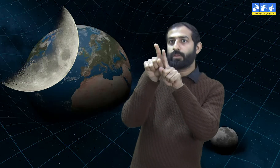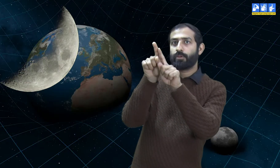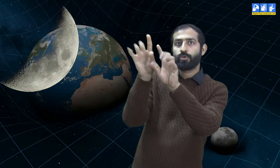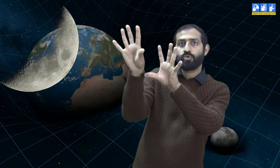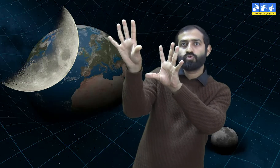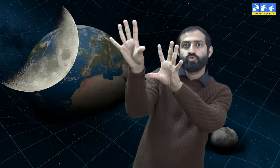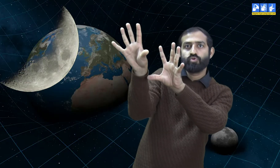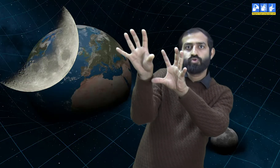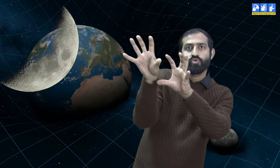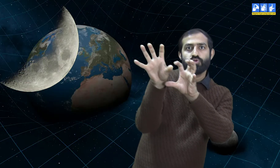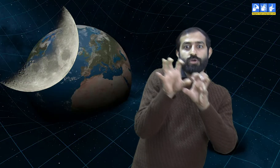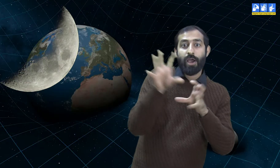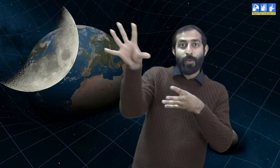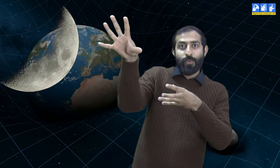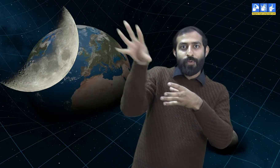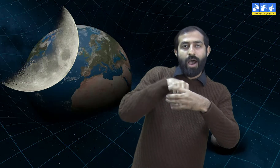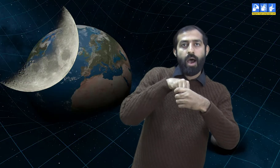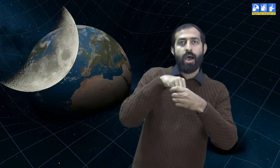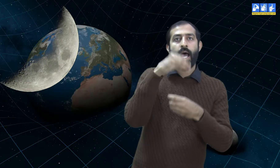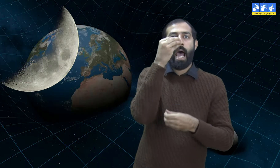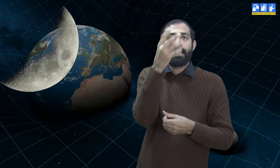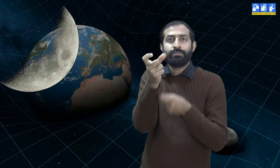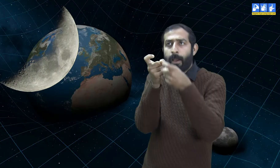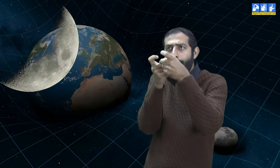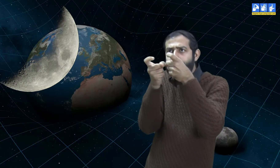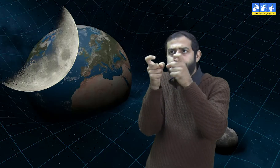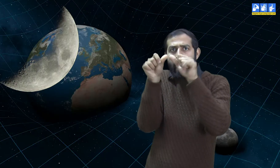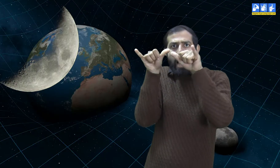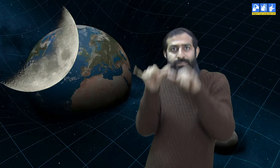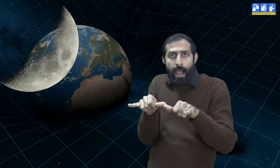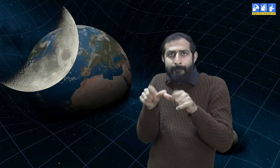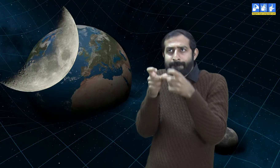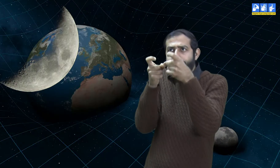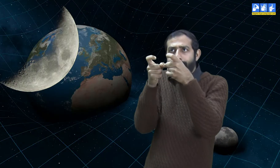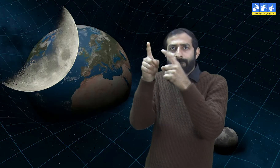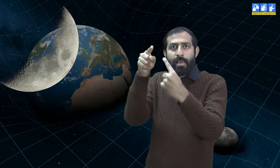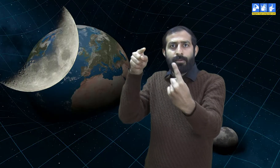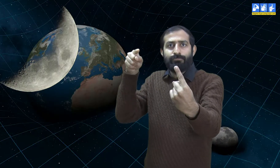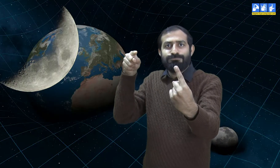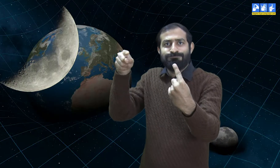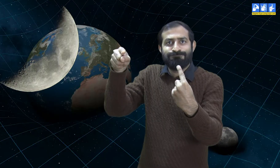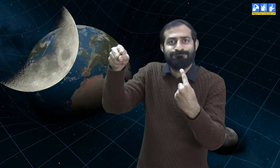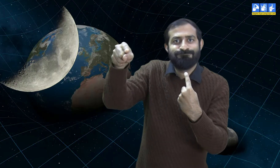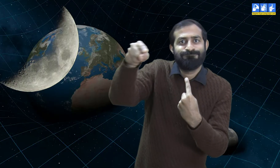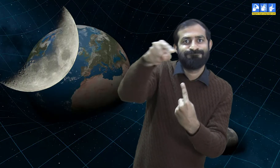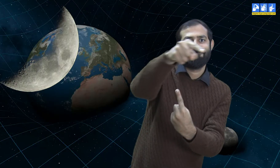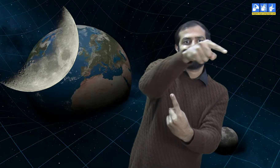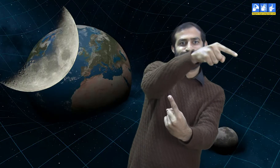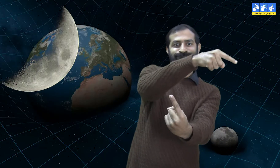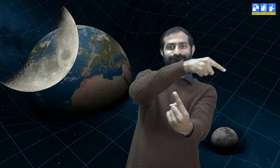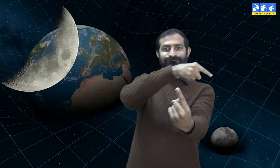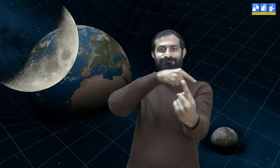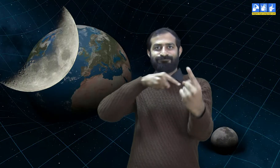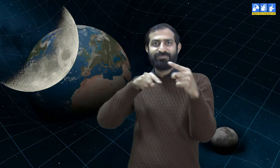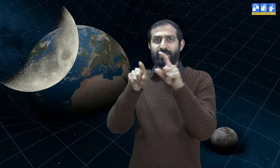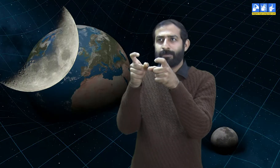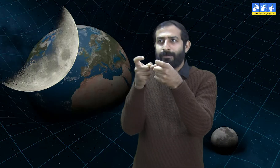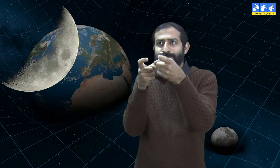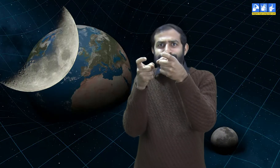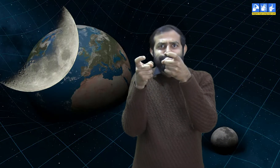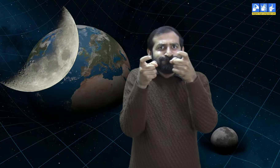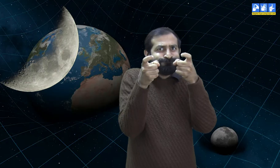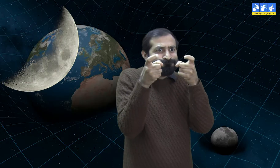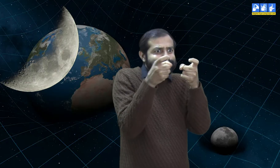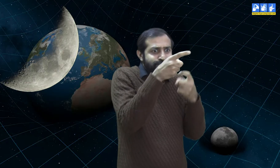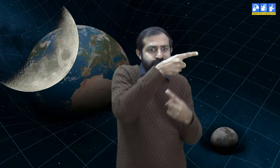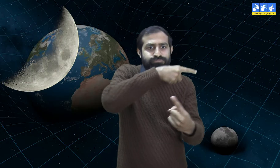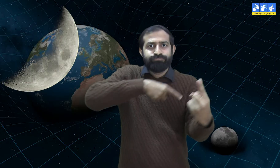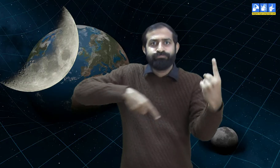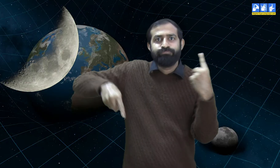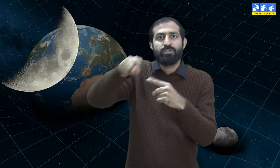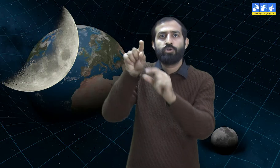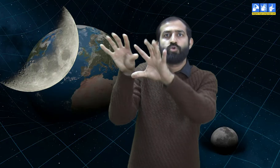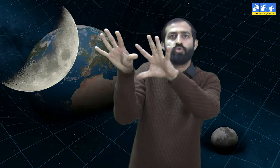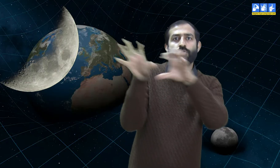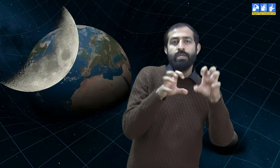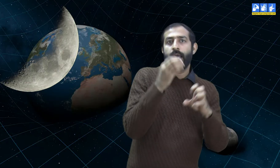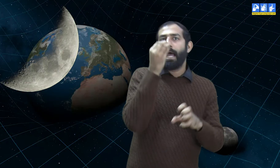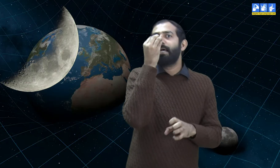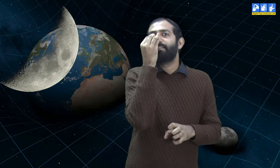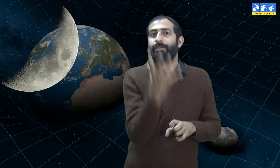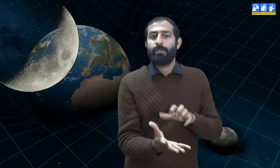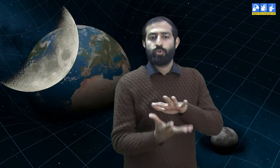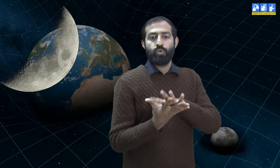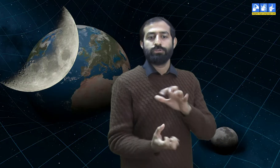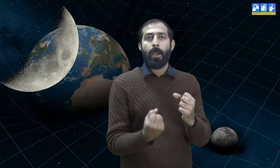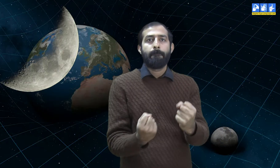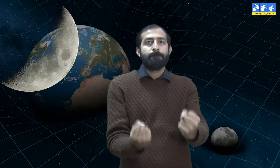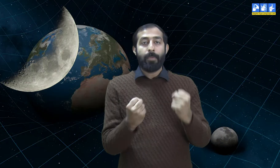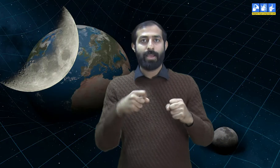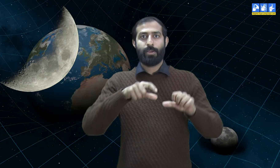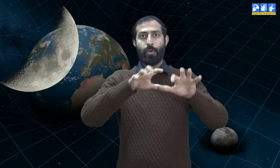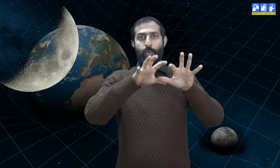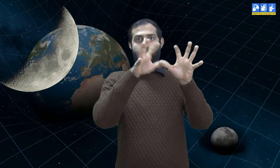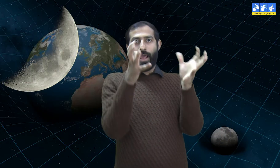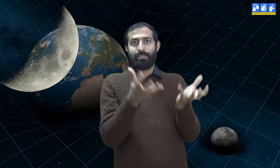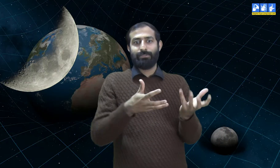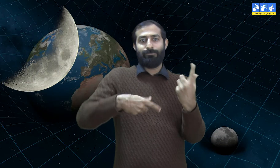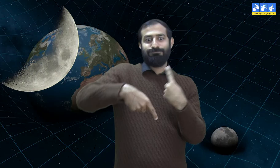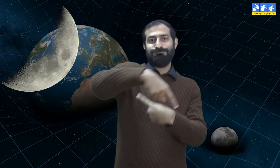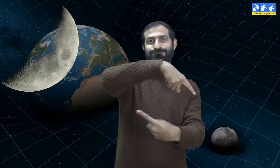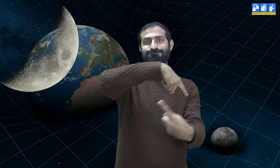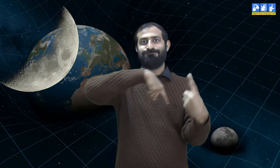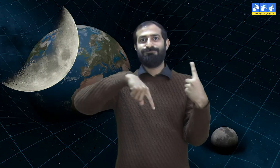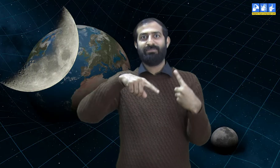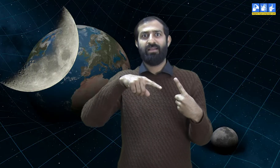It is because of its gravitational pull that the Earth pulls the Moon towards itself and controls it.